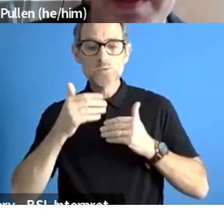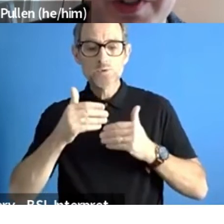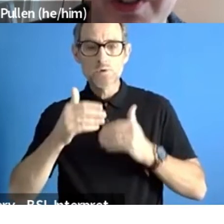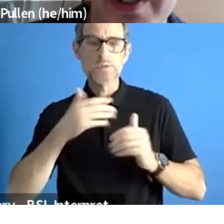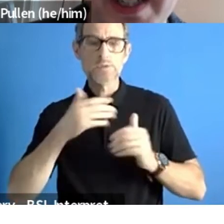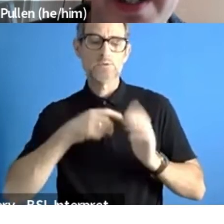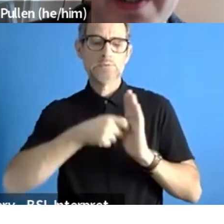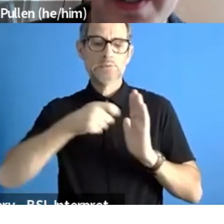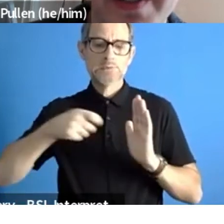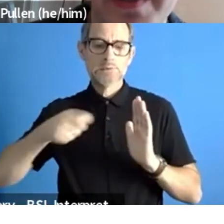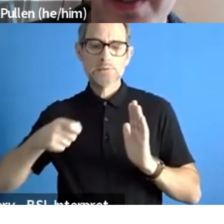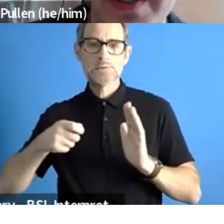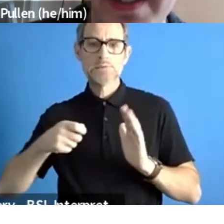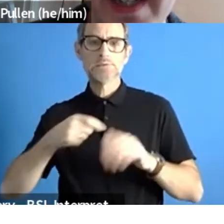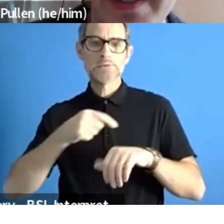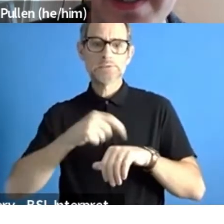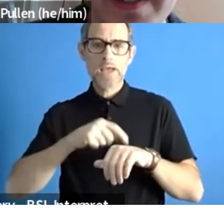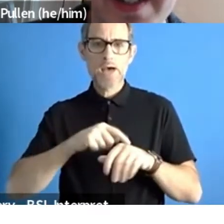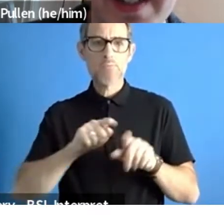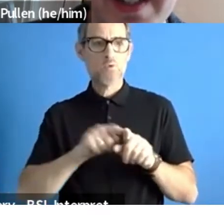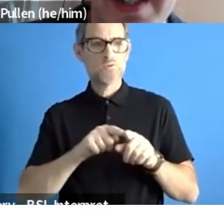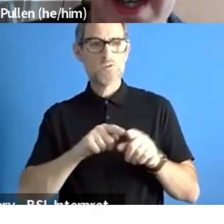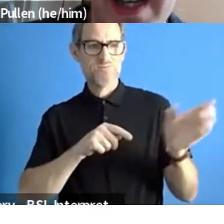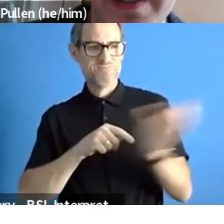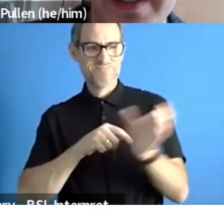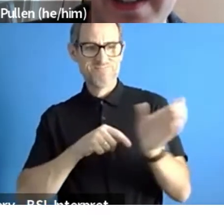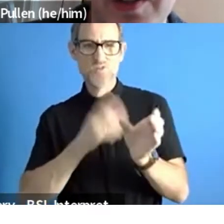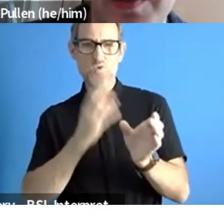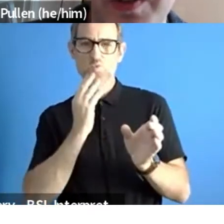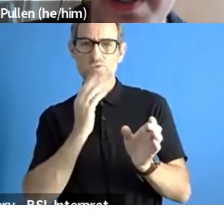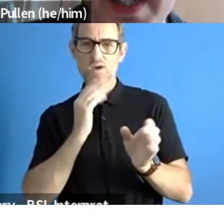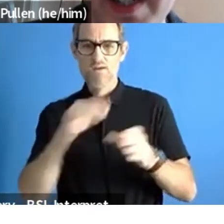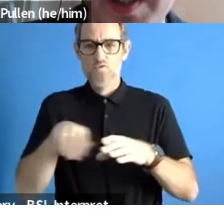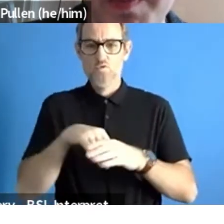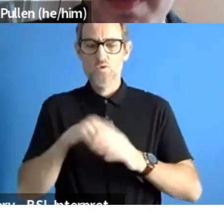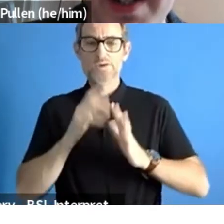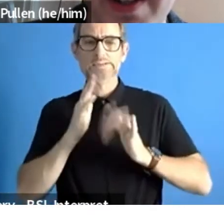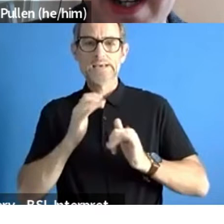including recruiting users for those tests and many organisations may not